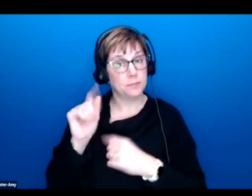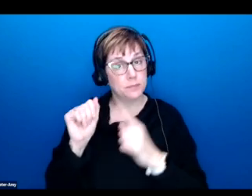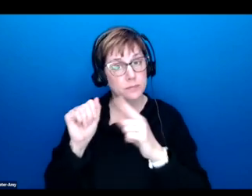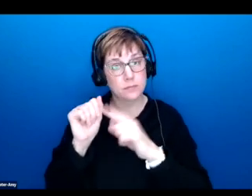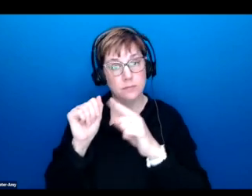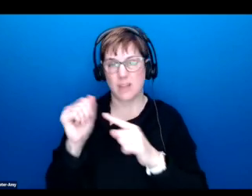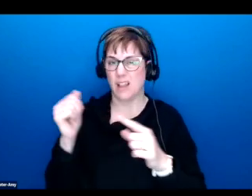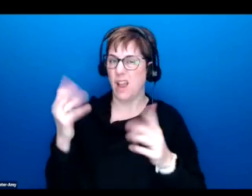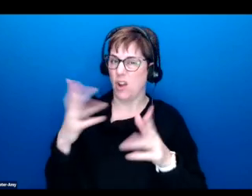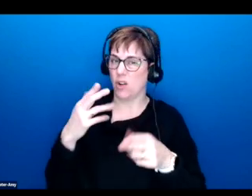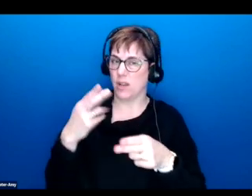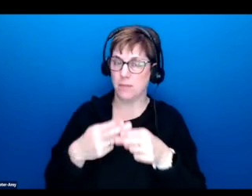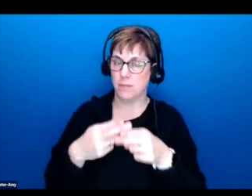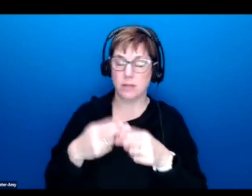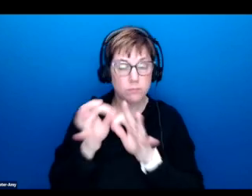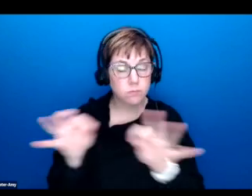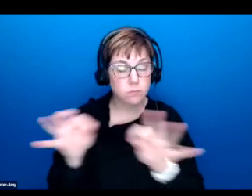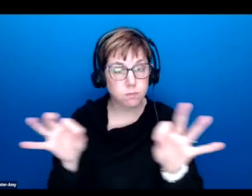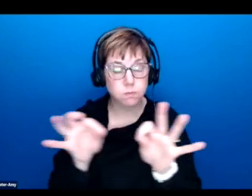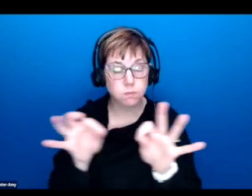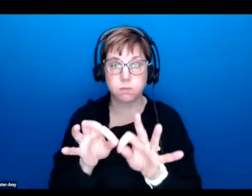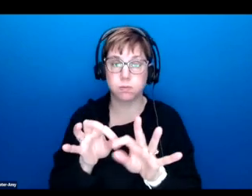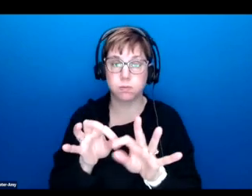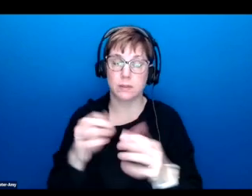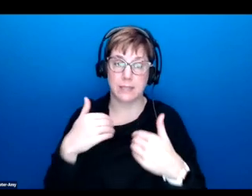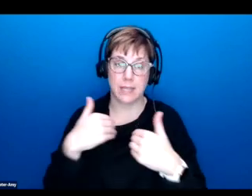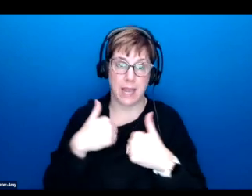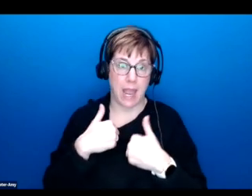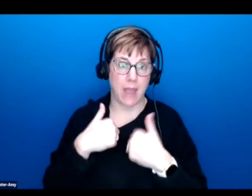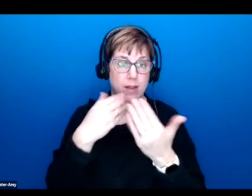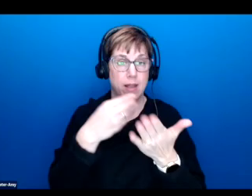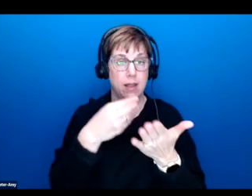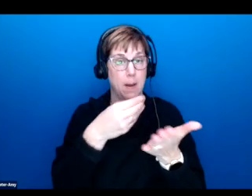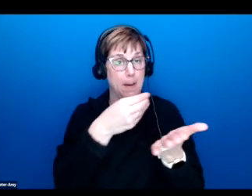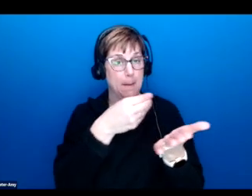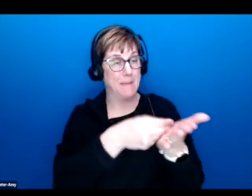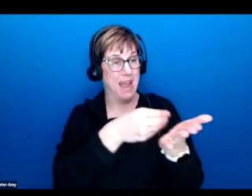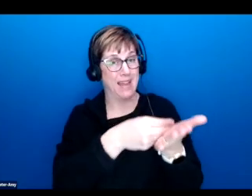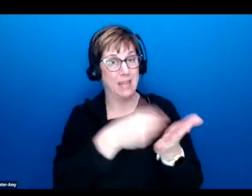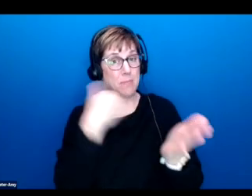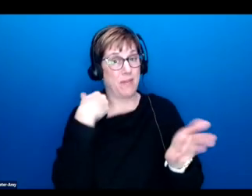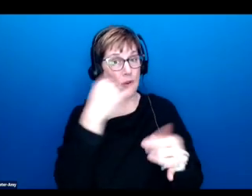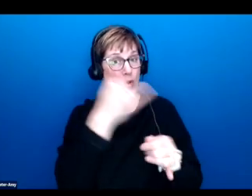It is a key component of rebalancing funds away from institutionalized care and putting